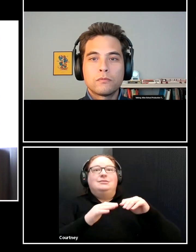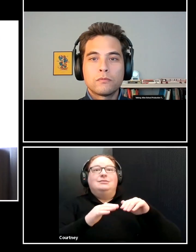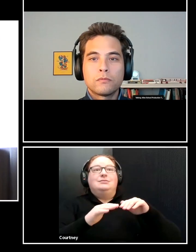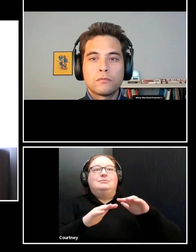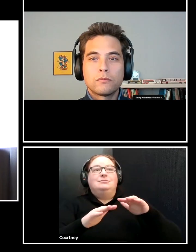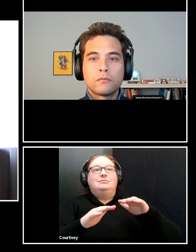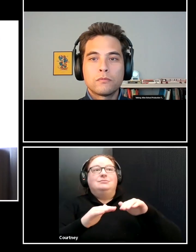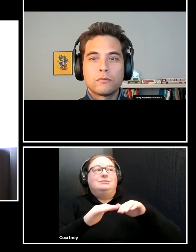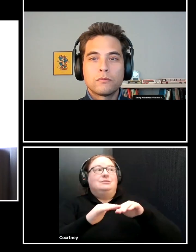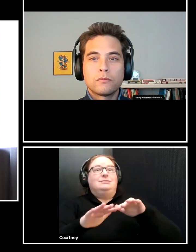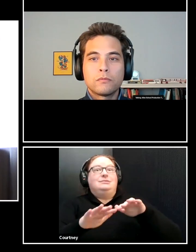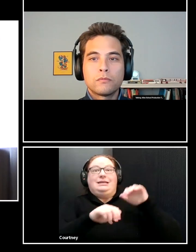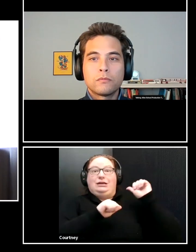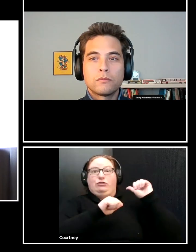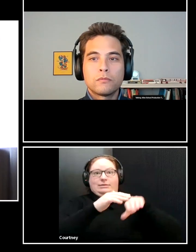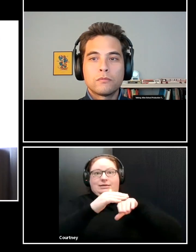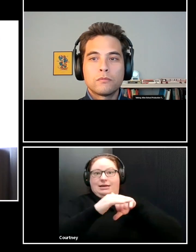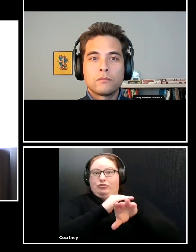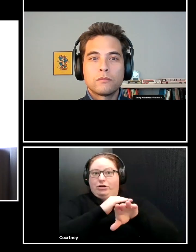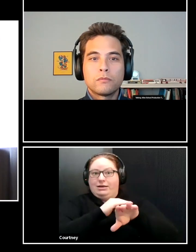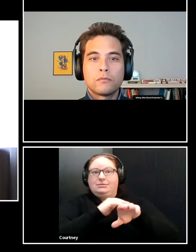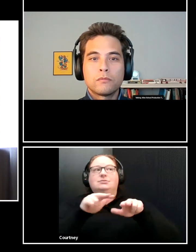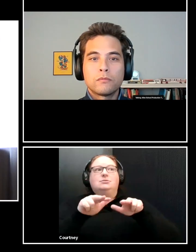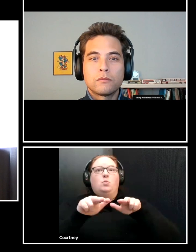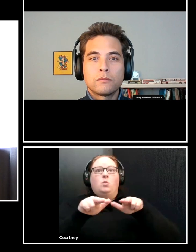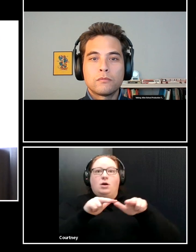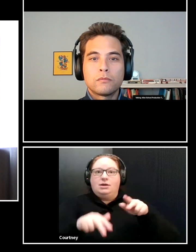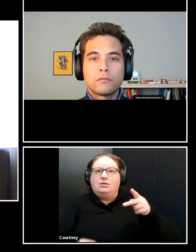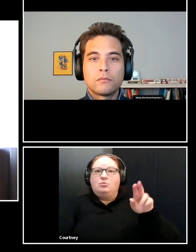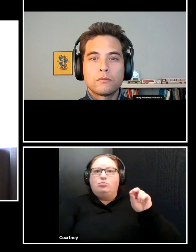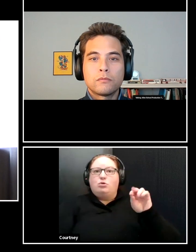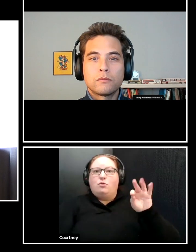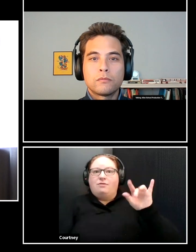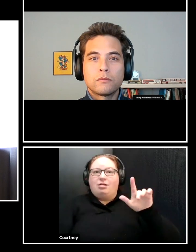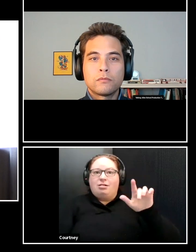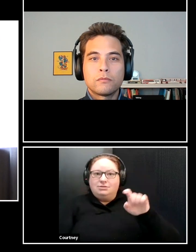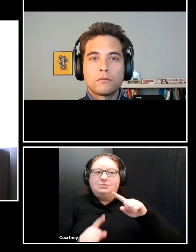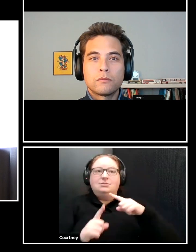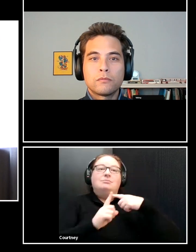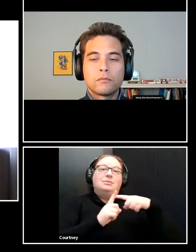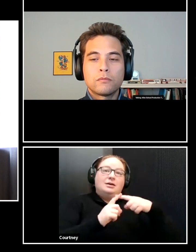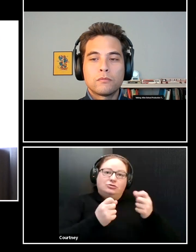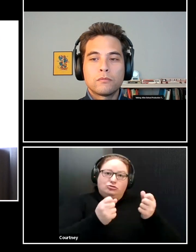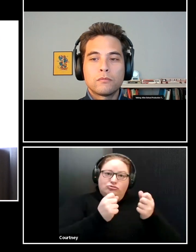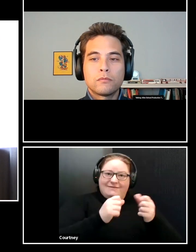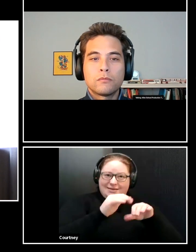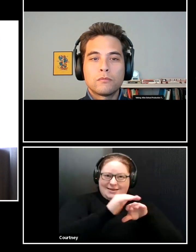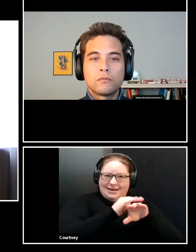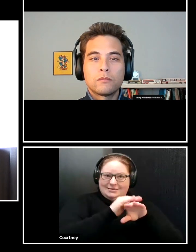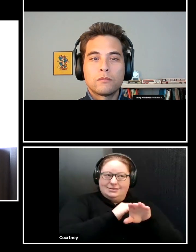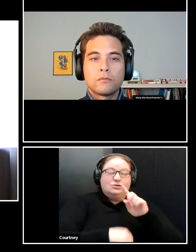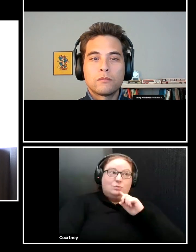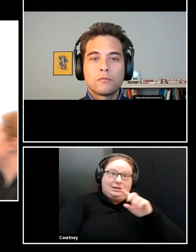walking profiles, um, uh, plus driving access. So, six really, and then six different destination